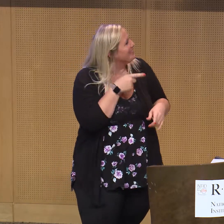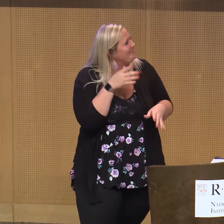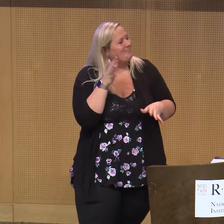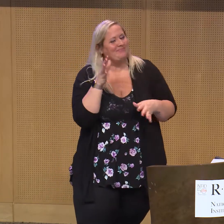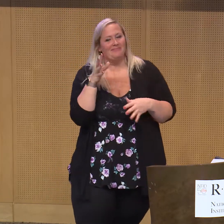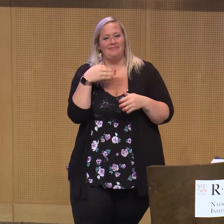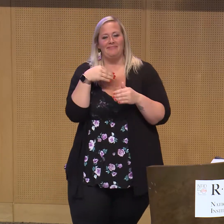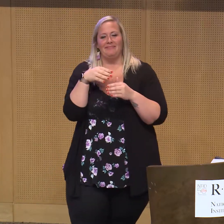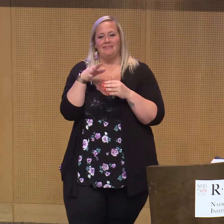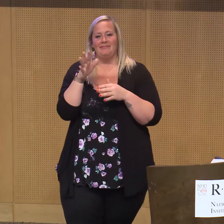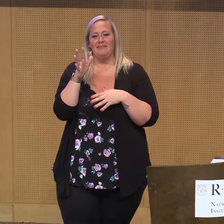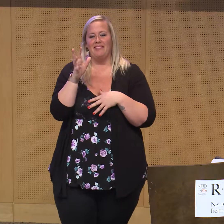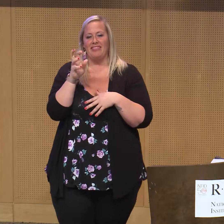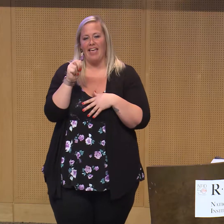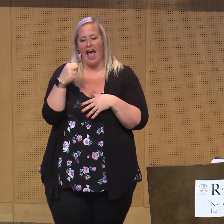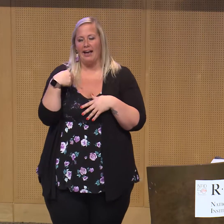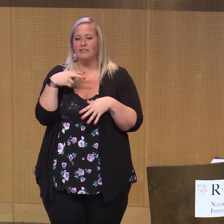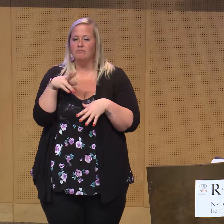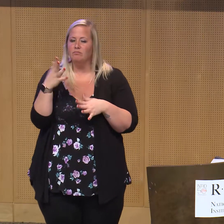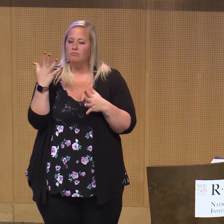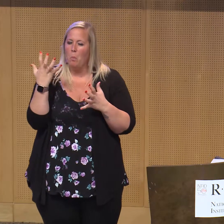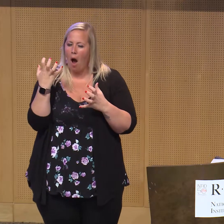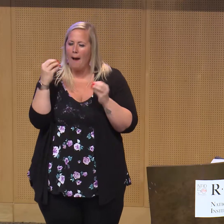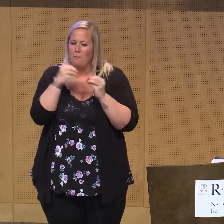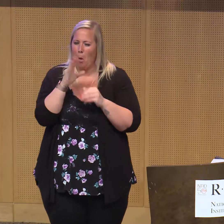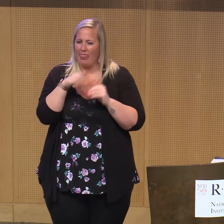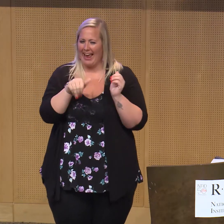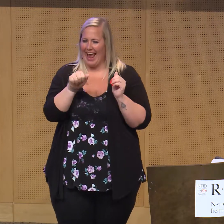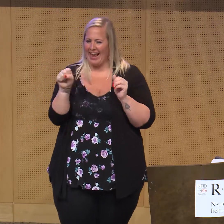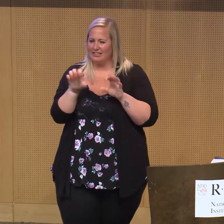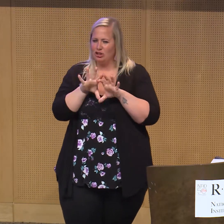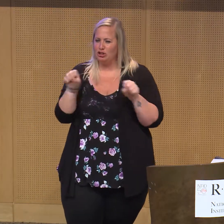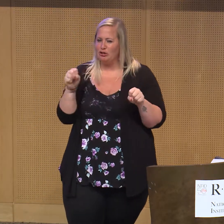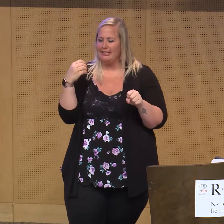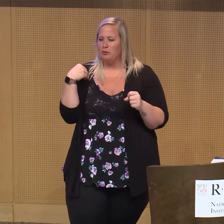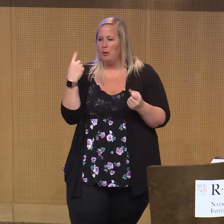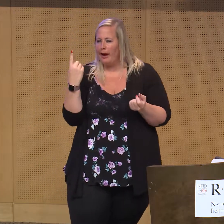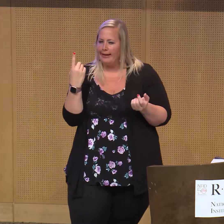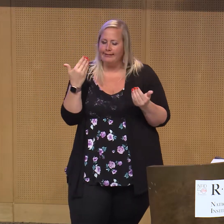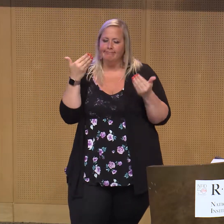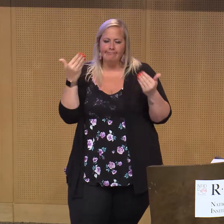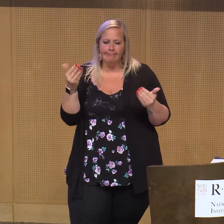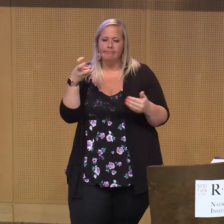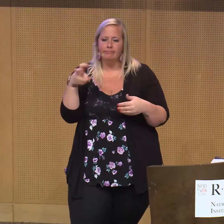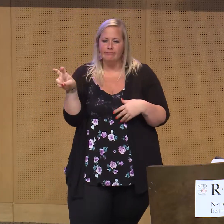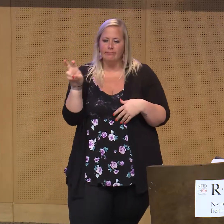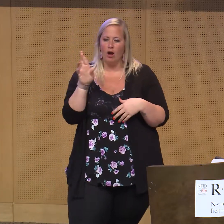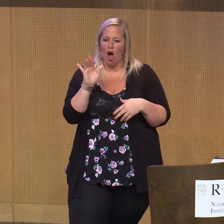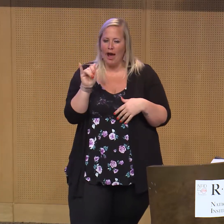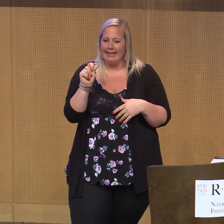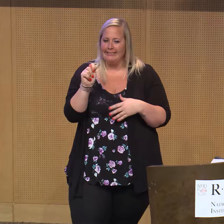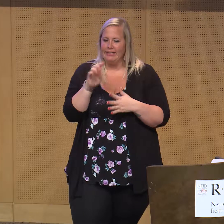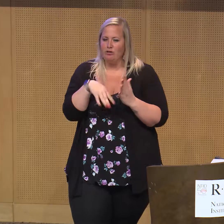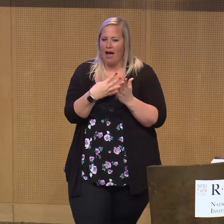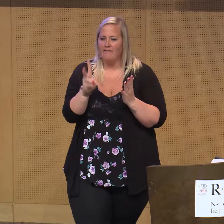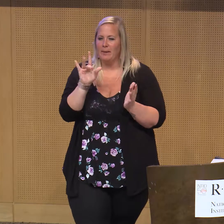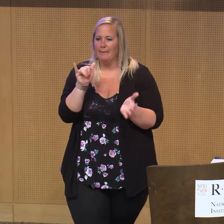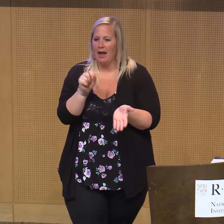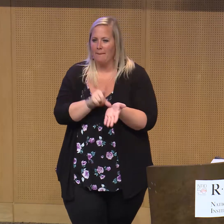It was Visual Communications Studies, so I knew I wanted more than an associate-level degree,